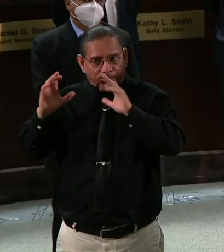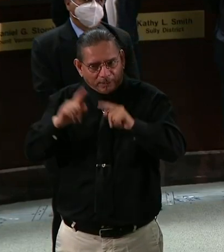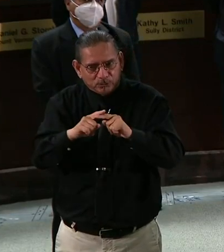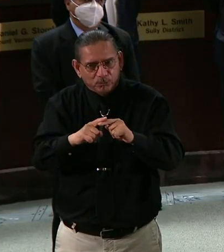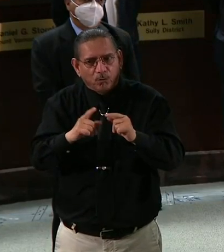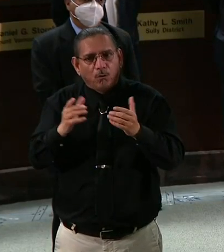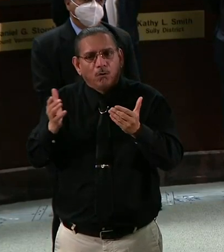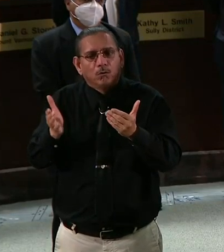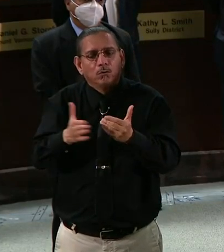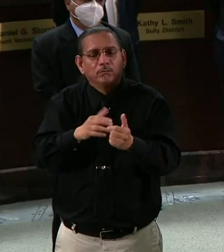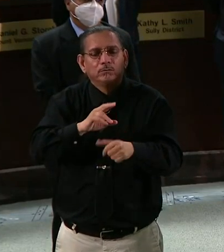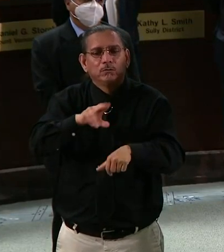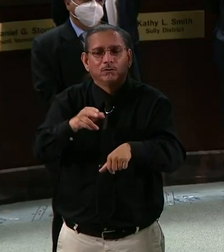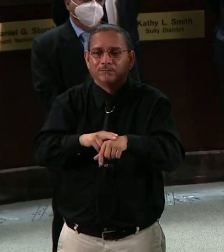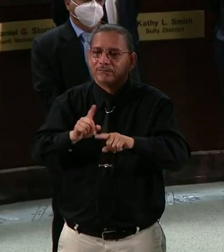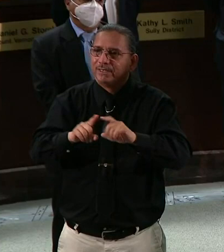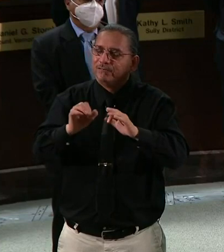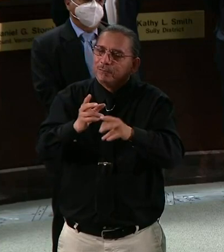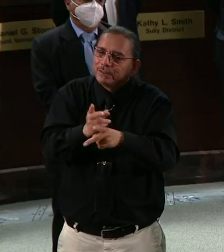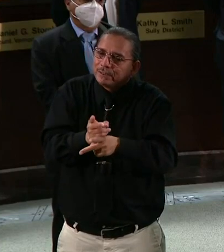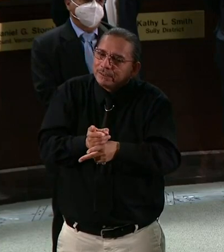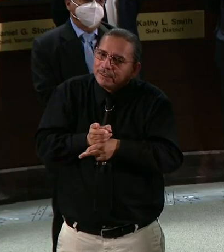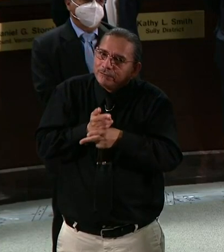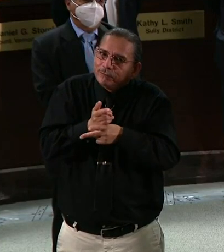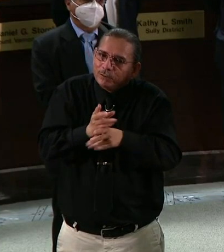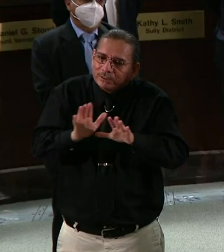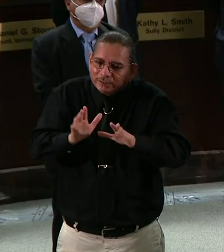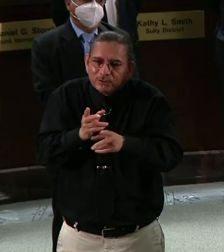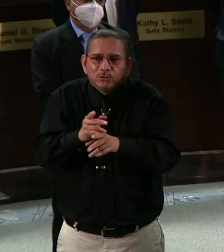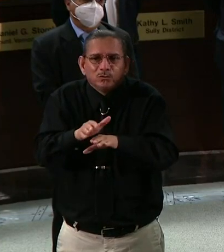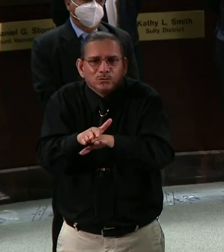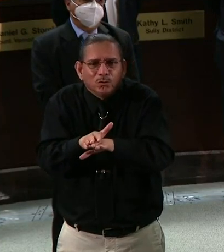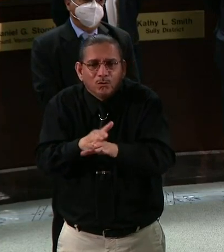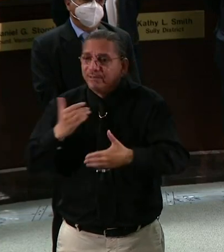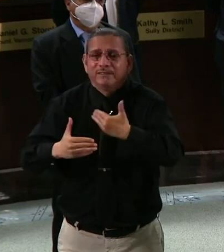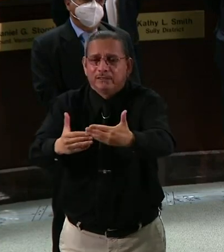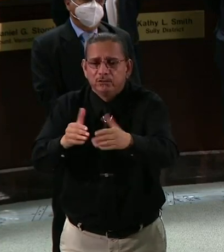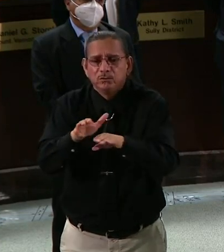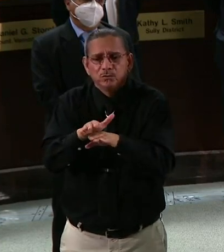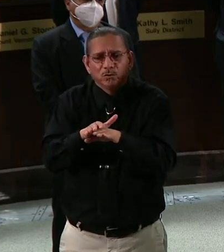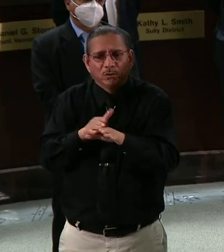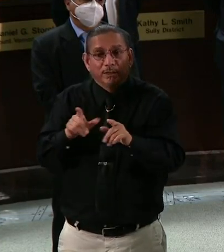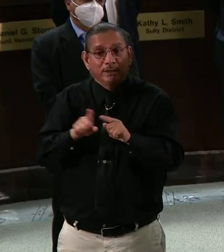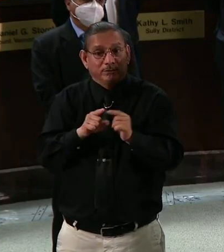WANTS TO GET BACK TO THAT NEAR NORMAL BUT WE'VE REALLY GOT TO TAKE OUR TIME AND- ONE LAST